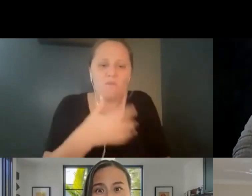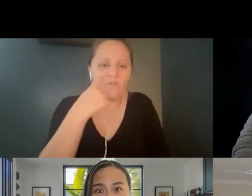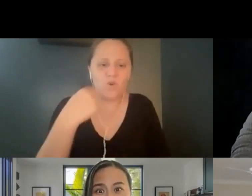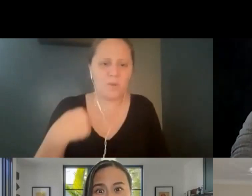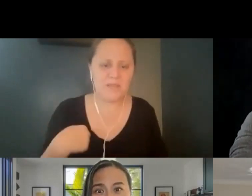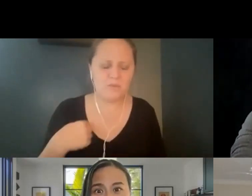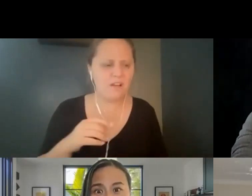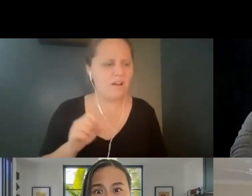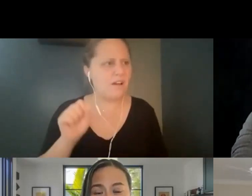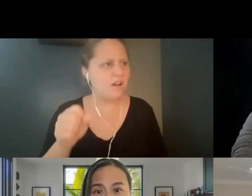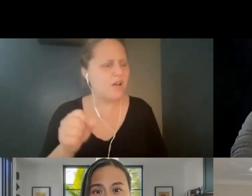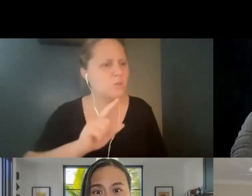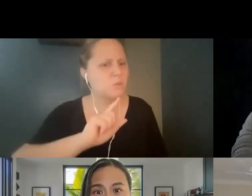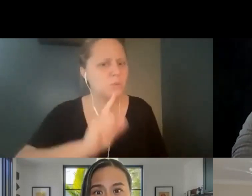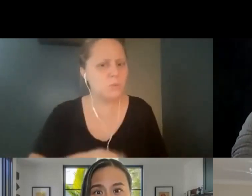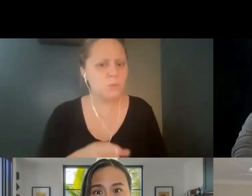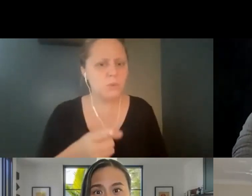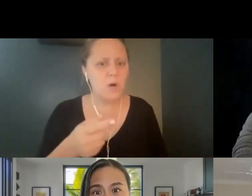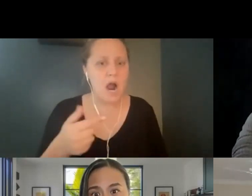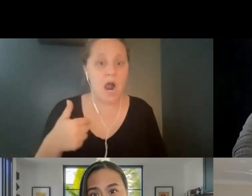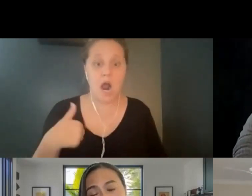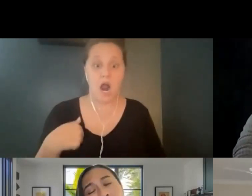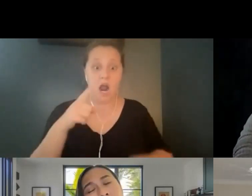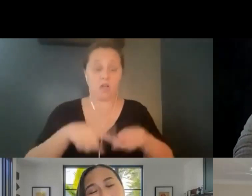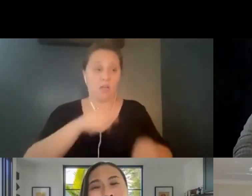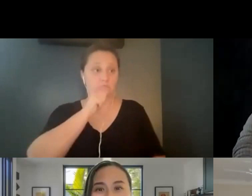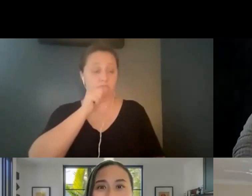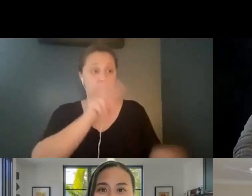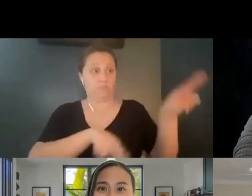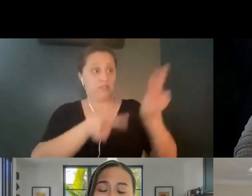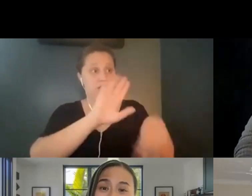yeah, like, I know I wouldn't be able to stand at that candy bin and organize it myself.